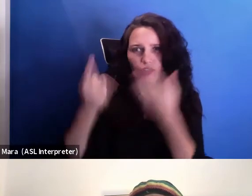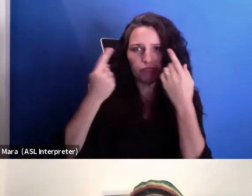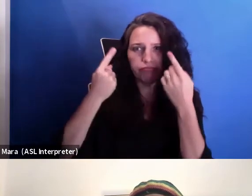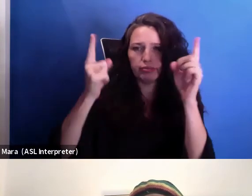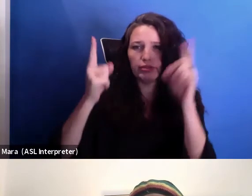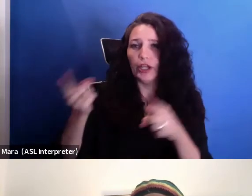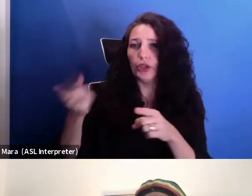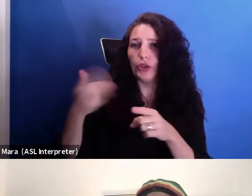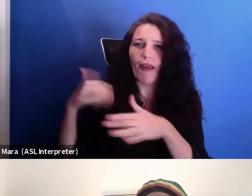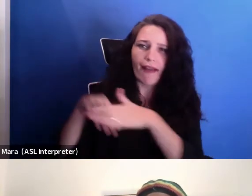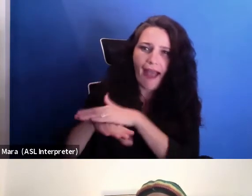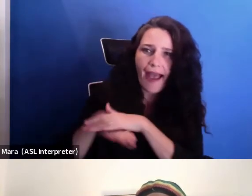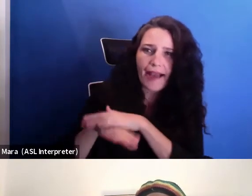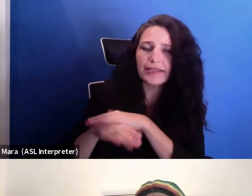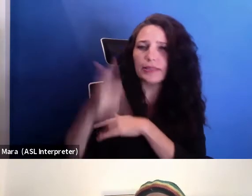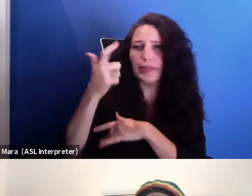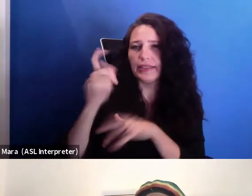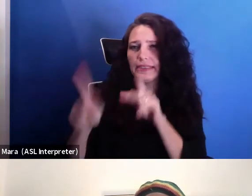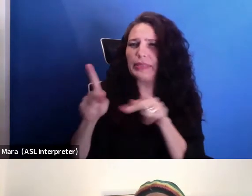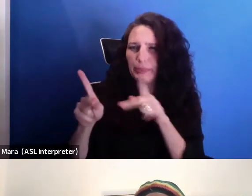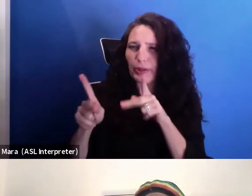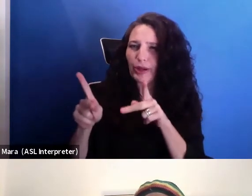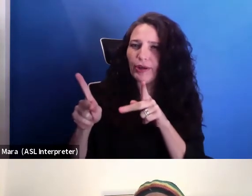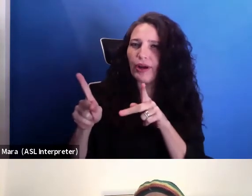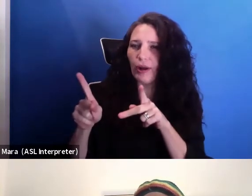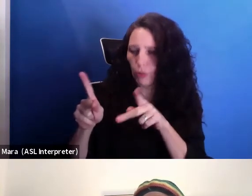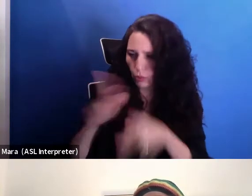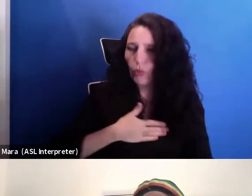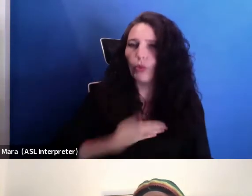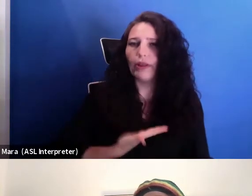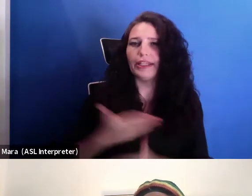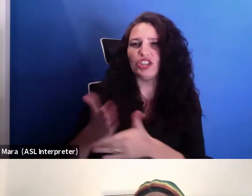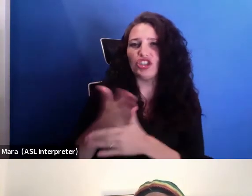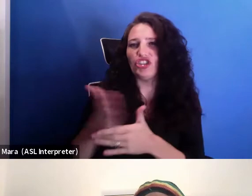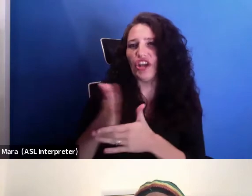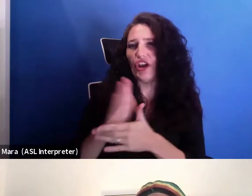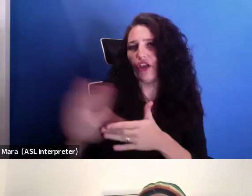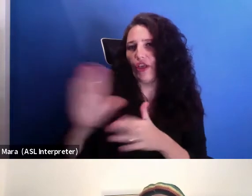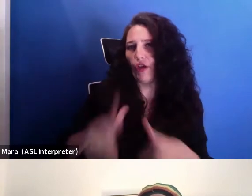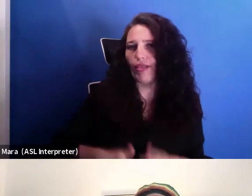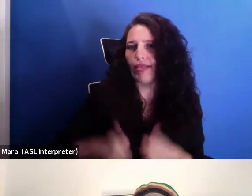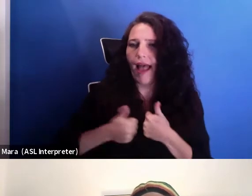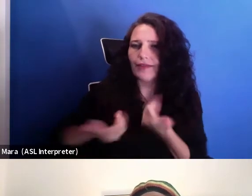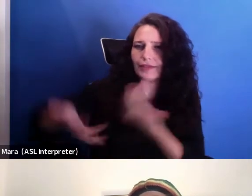How did it feel to get out there and report this story the way that you did?